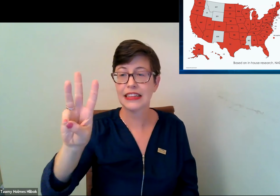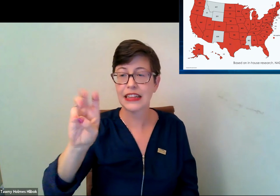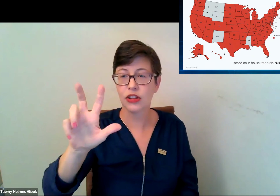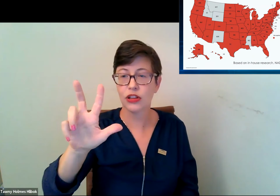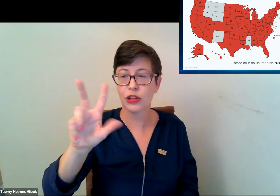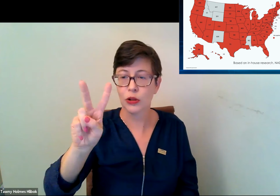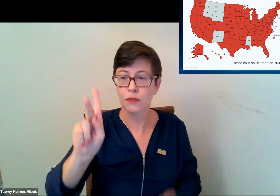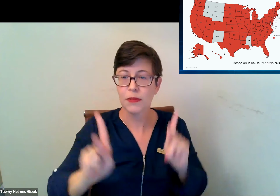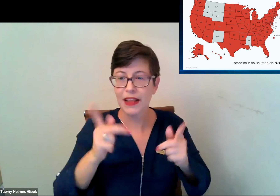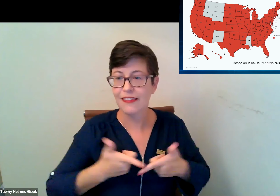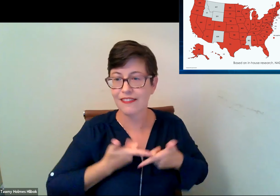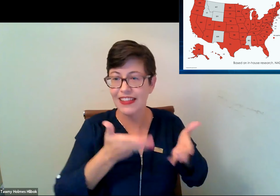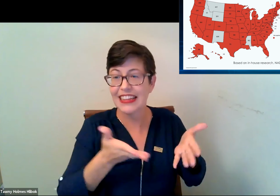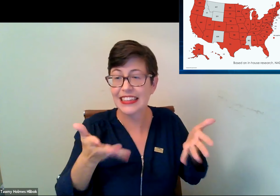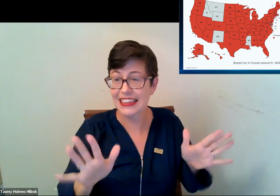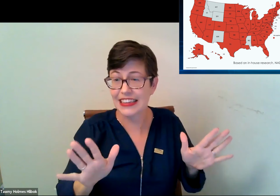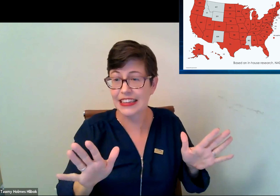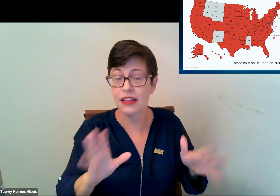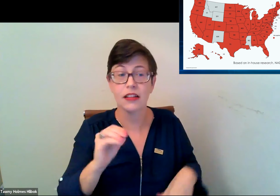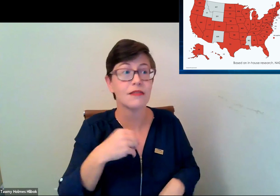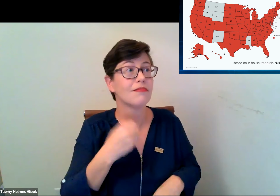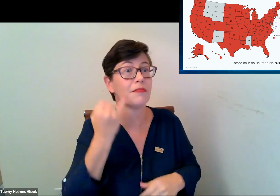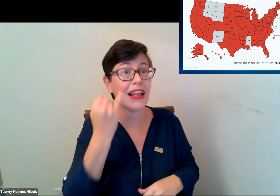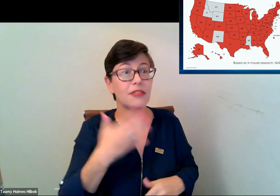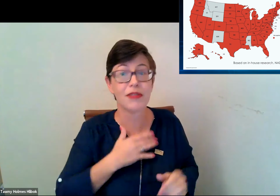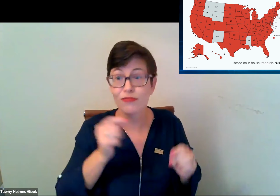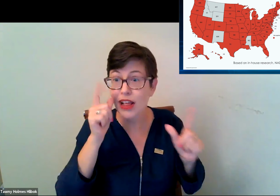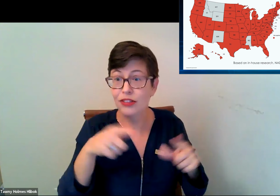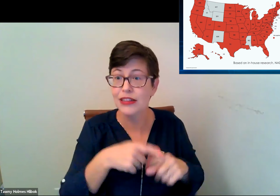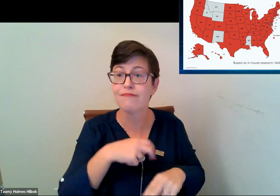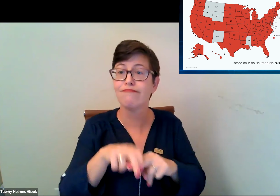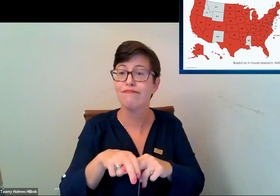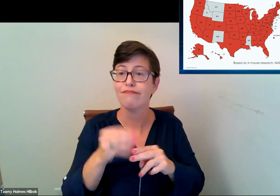And from the census it looked like there were 632 people living in this particular town,